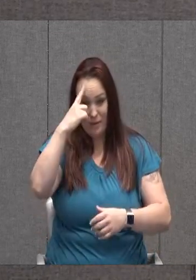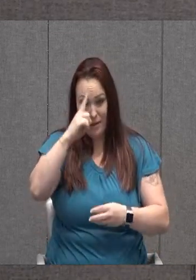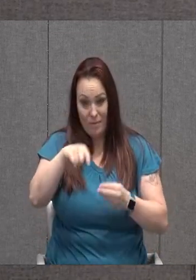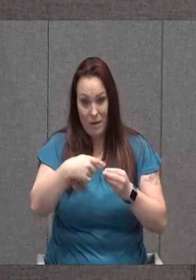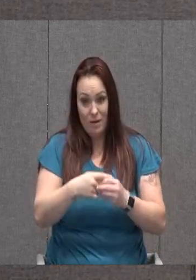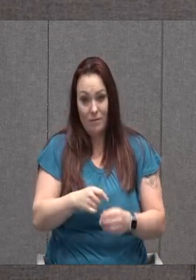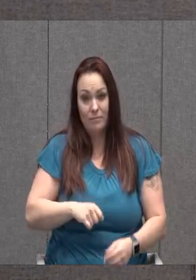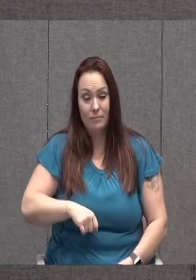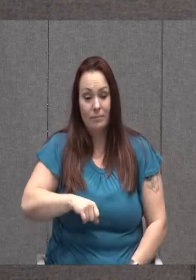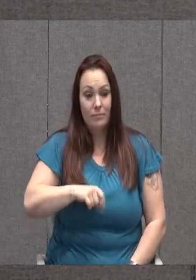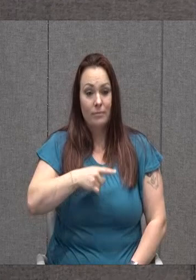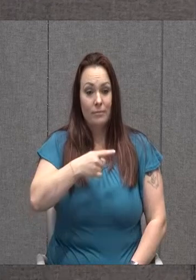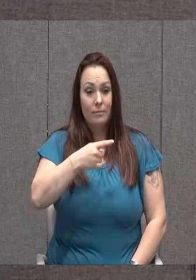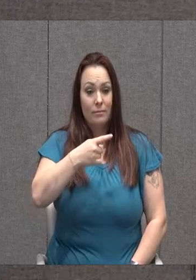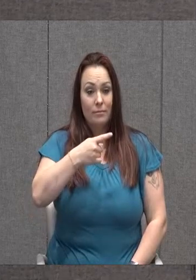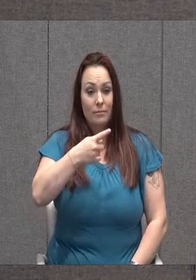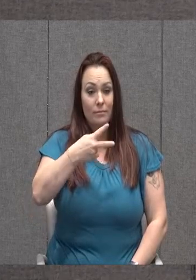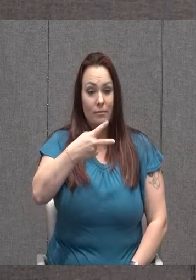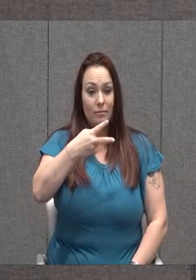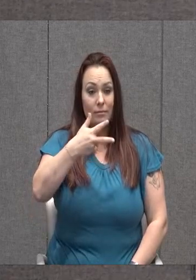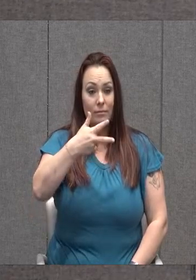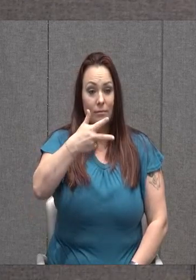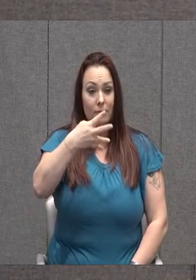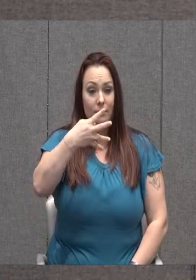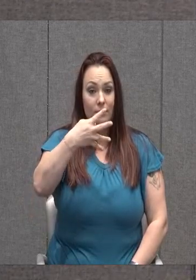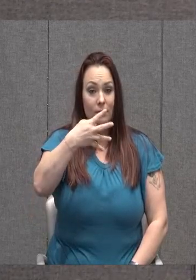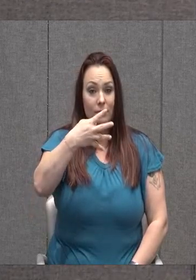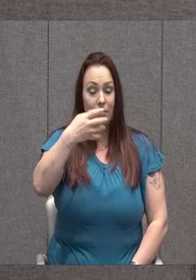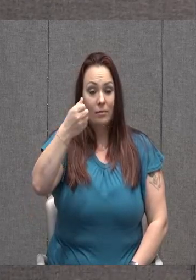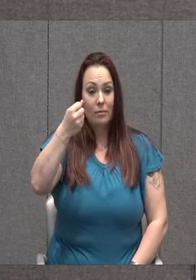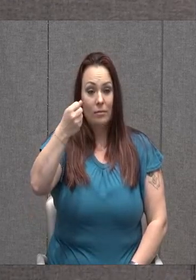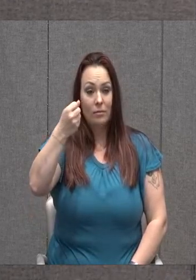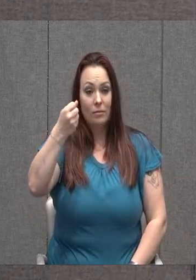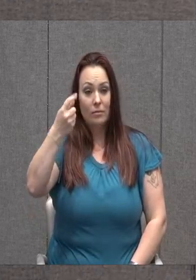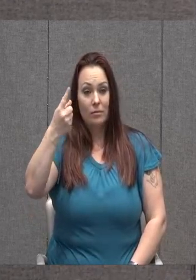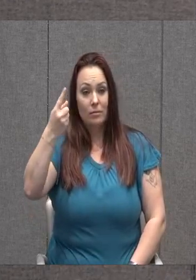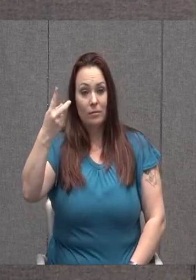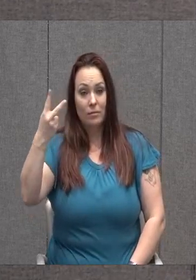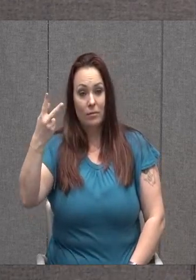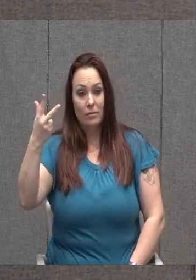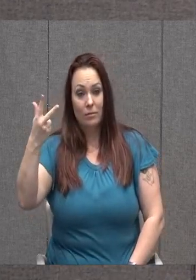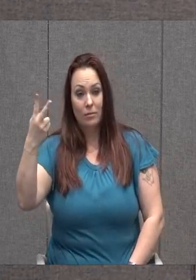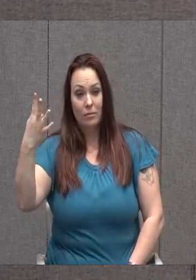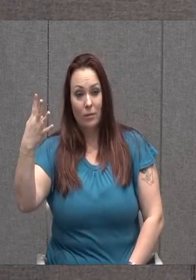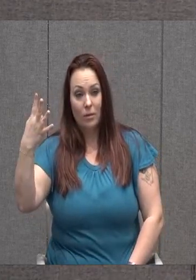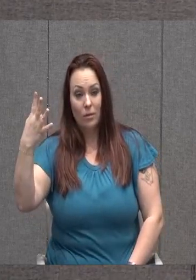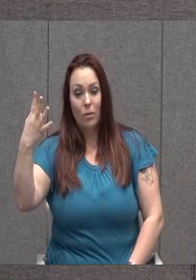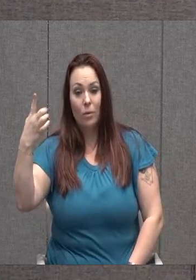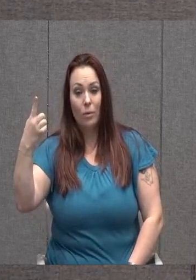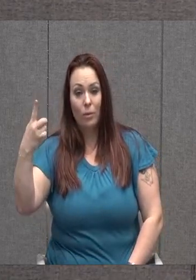(deep sighing) (slow sighing)